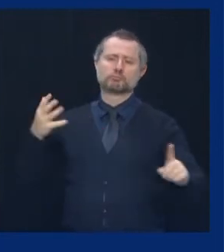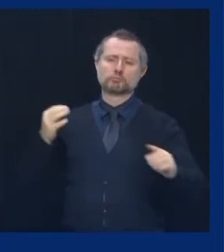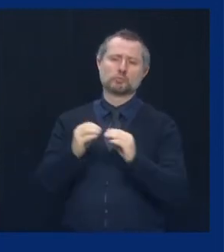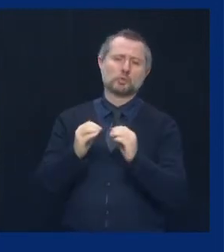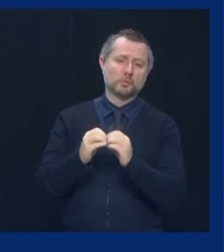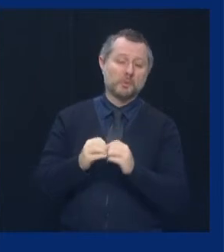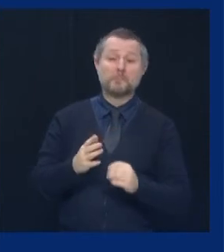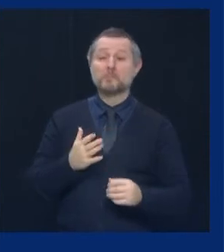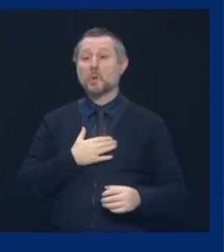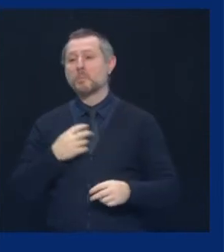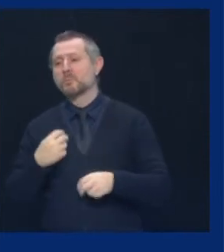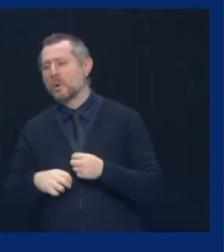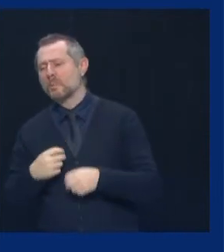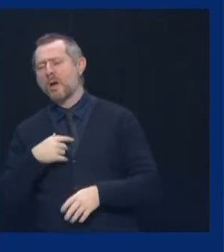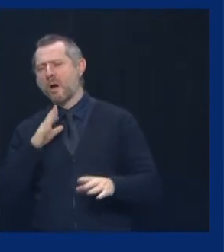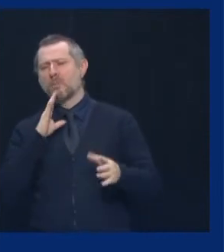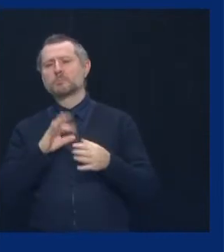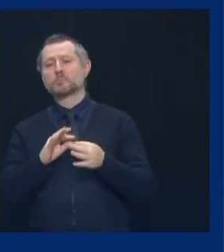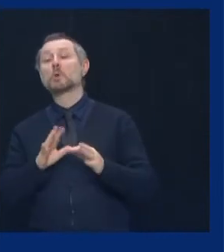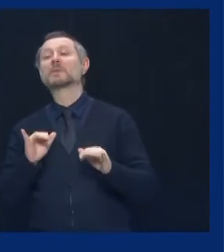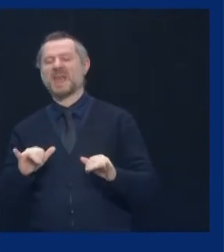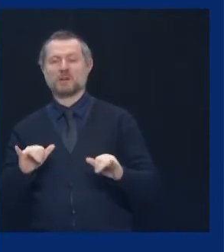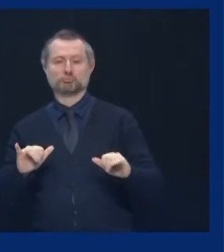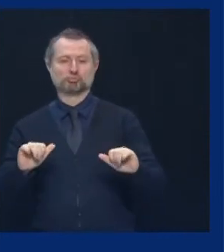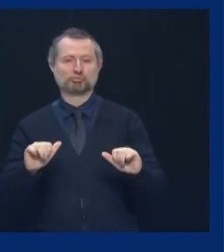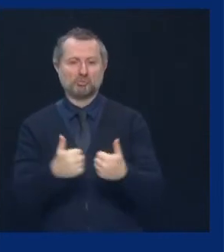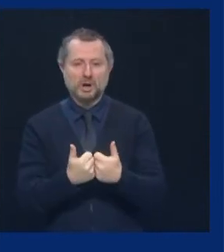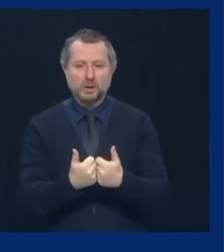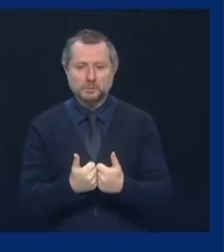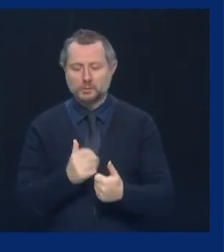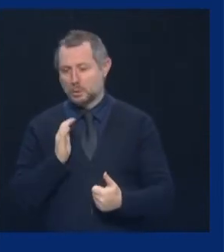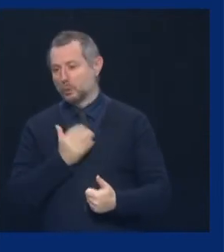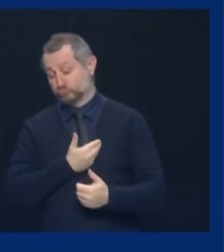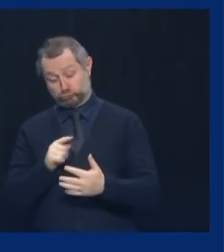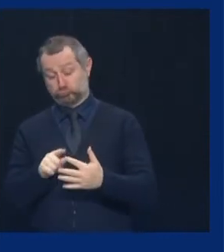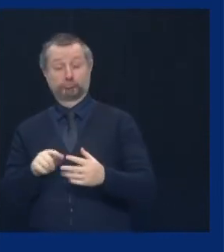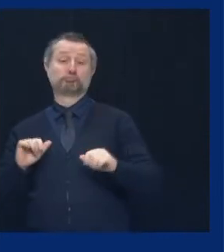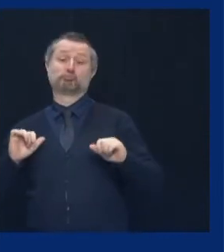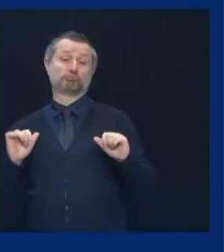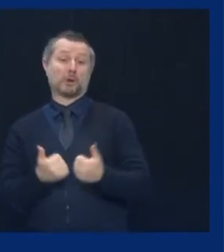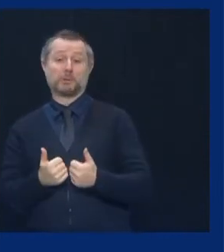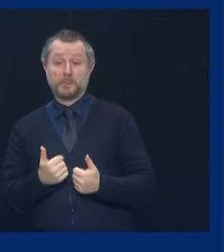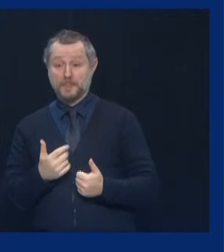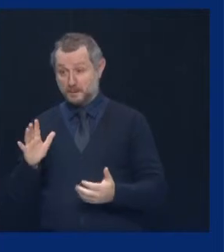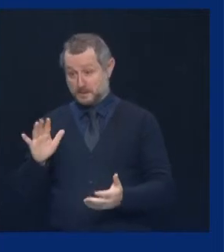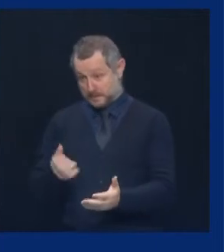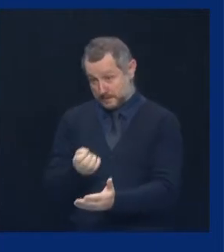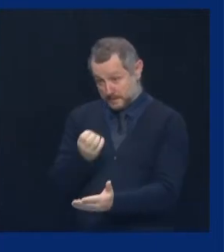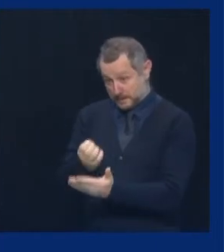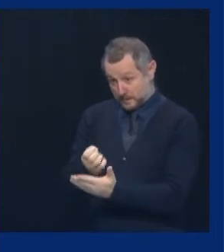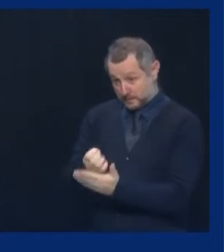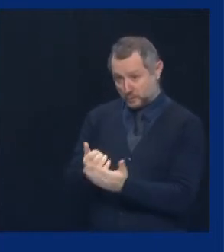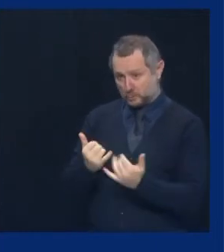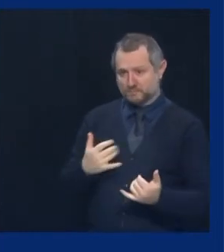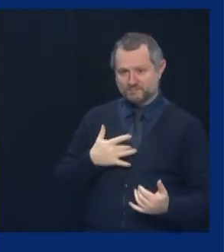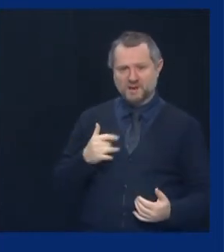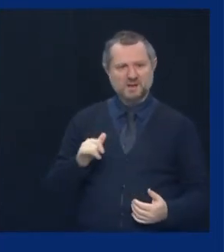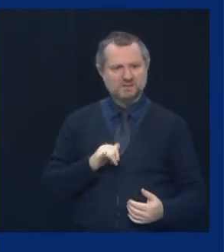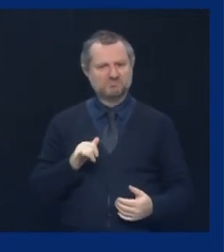THE STATE. HERE'S THE CONUNDRUM. OR NOT THE CONUNDRUM.